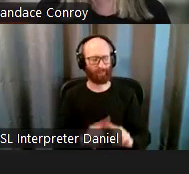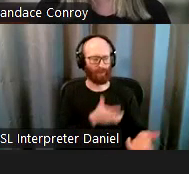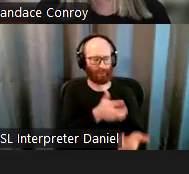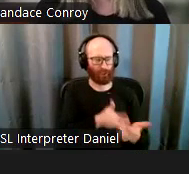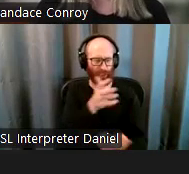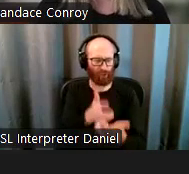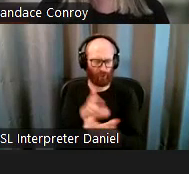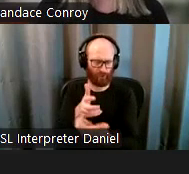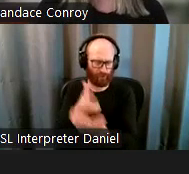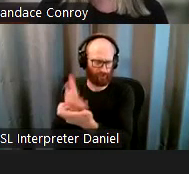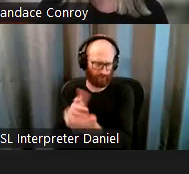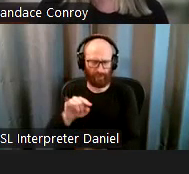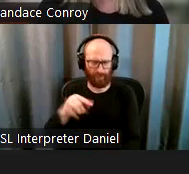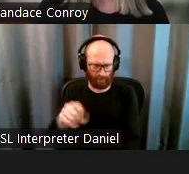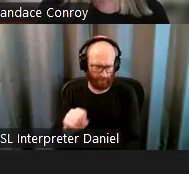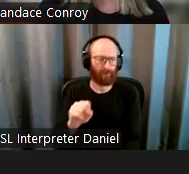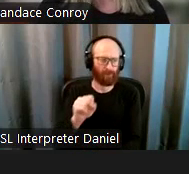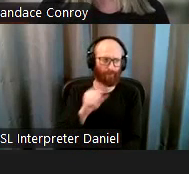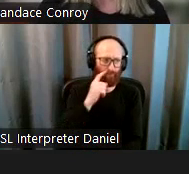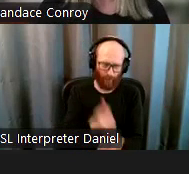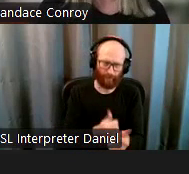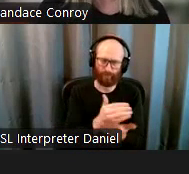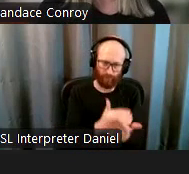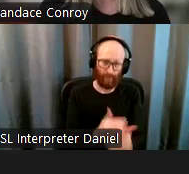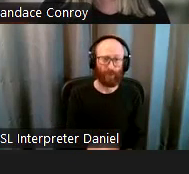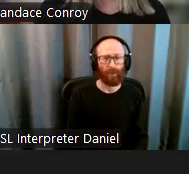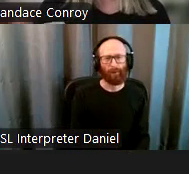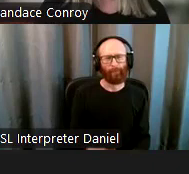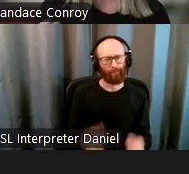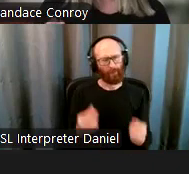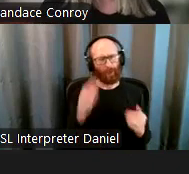on this call so the format of our lesson plans will be very familiar to you. It's the ‘I do,